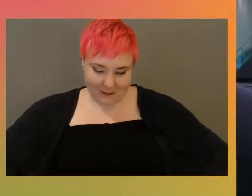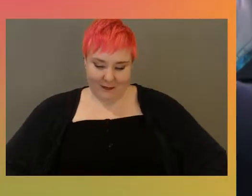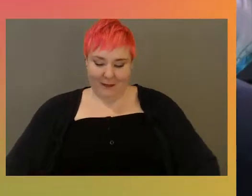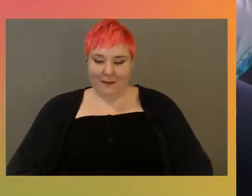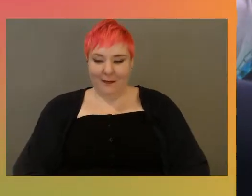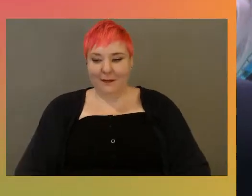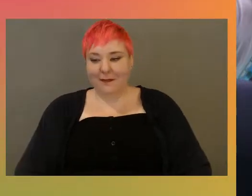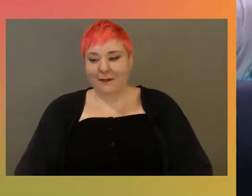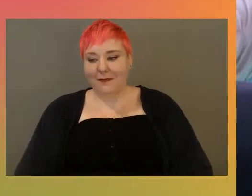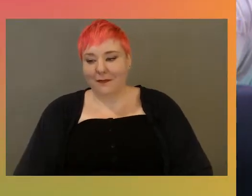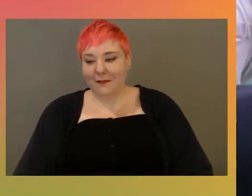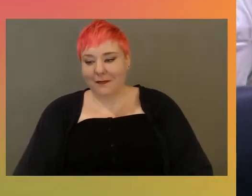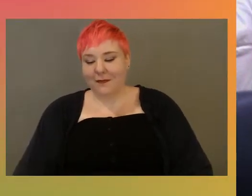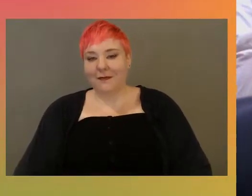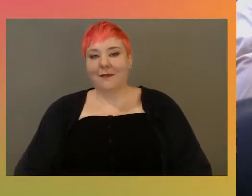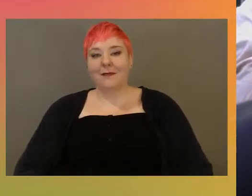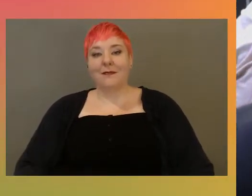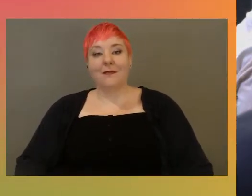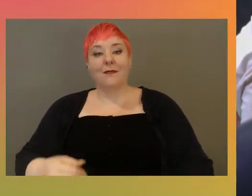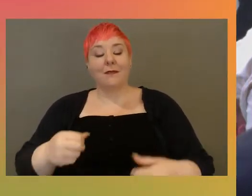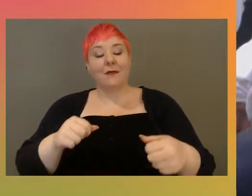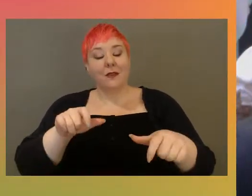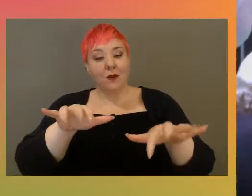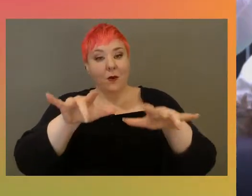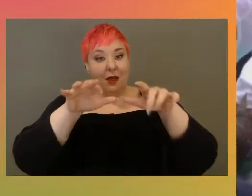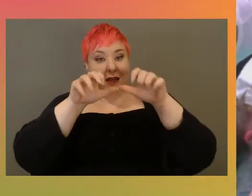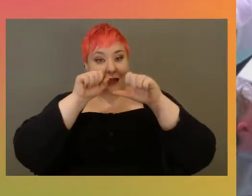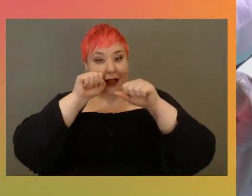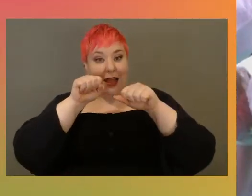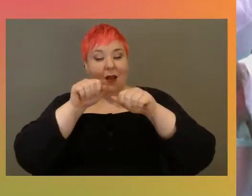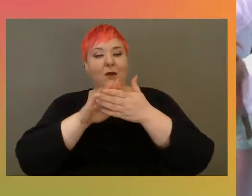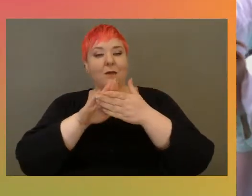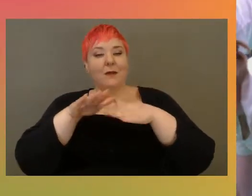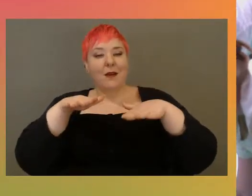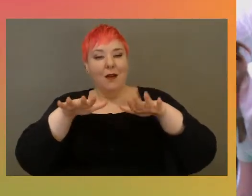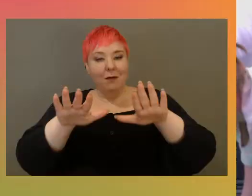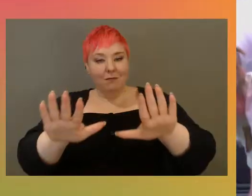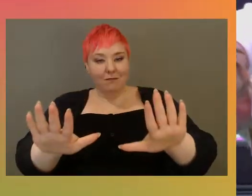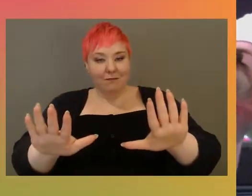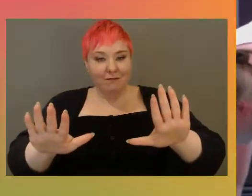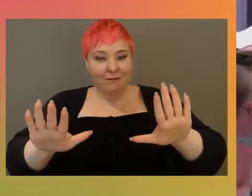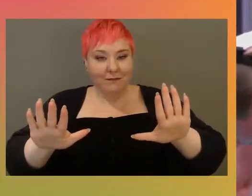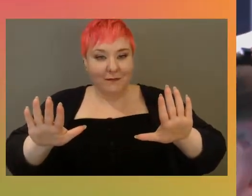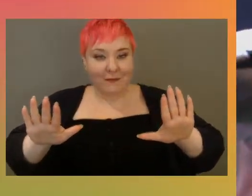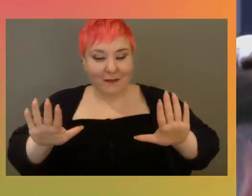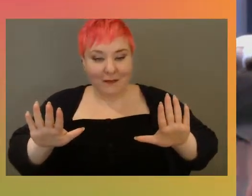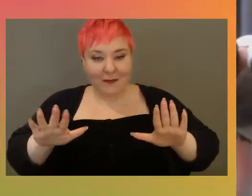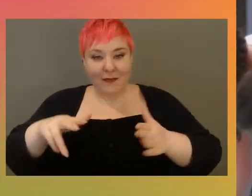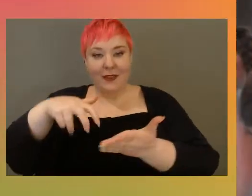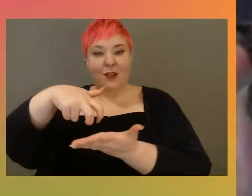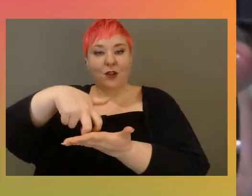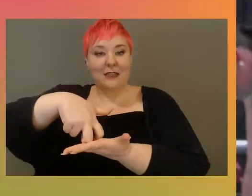KNEES, DOWNWARD FACING DOG.